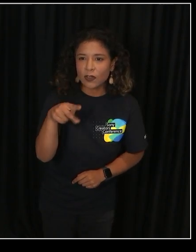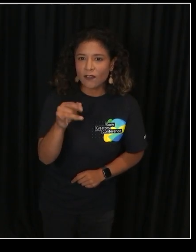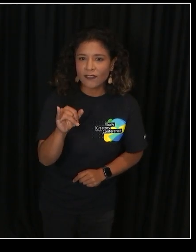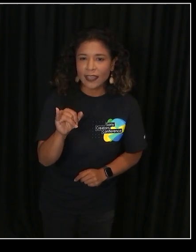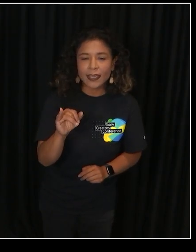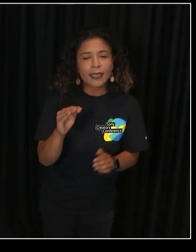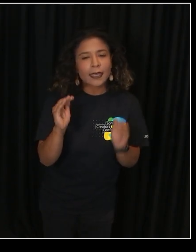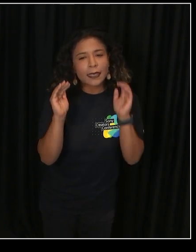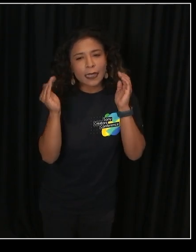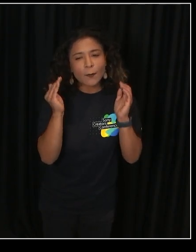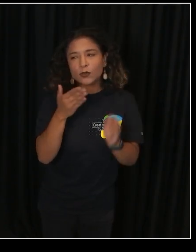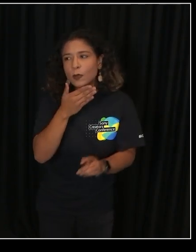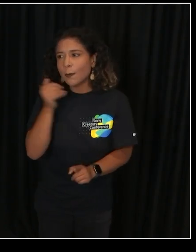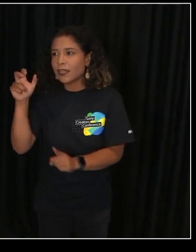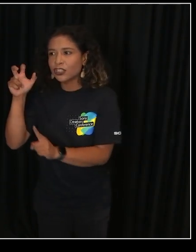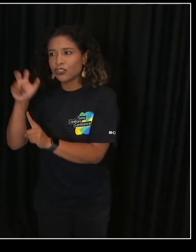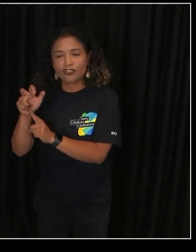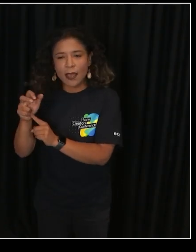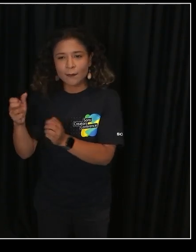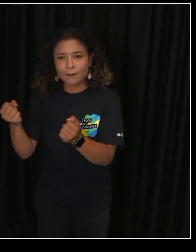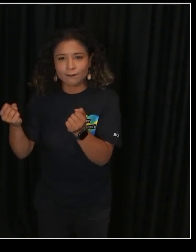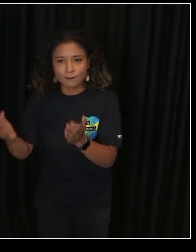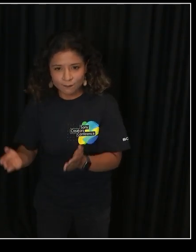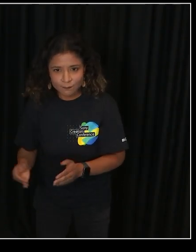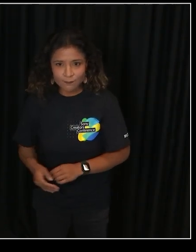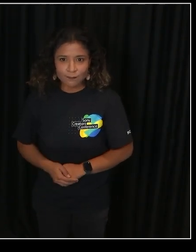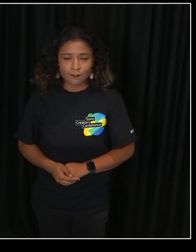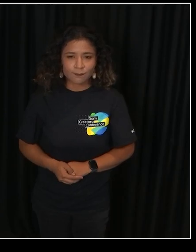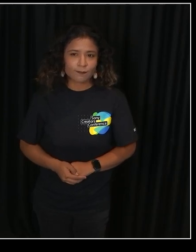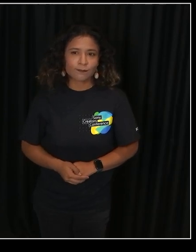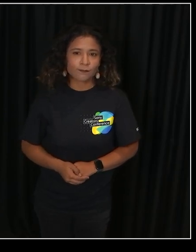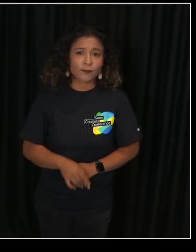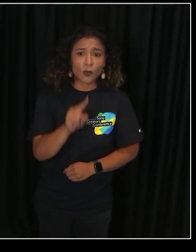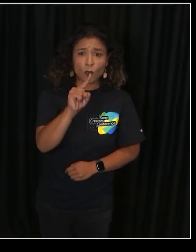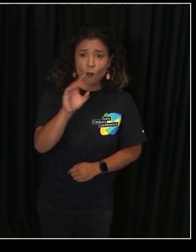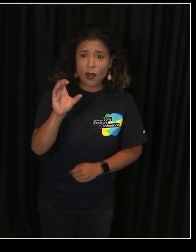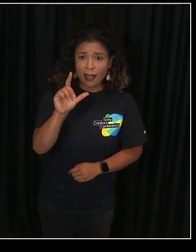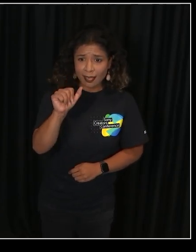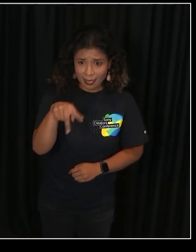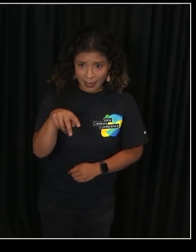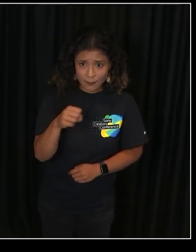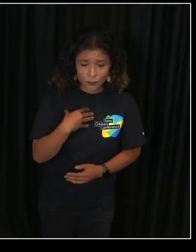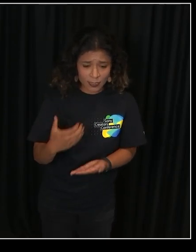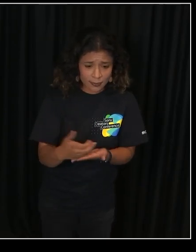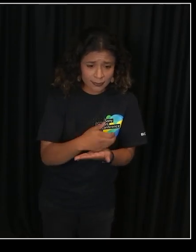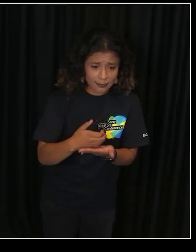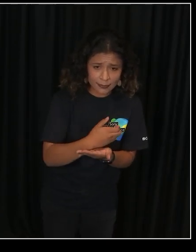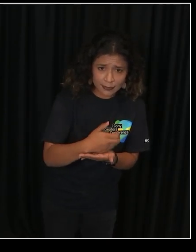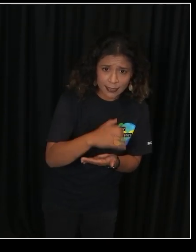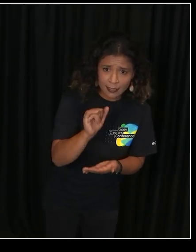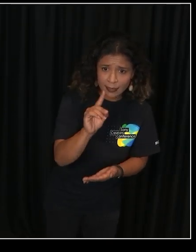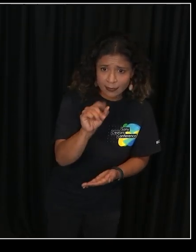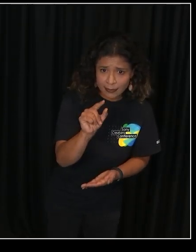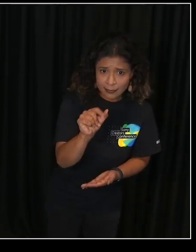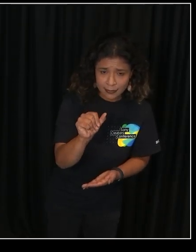The orange bars inside the box is a histogram of 100 laps that GT Sophy took on this track.